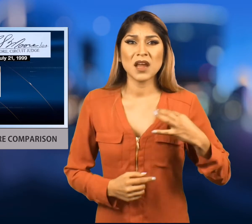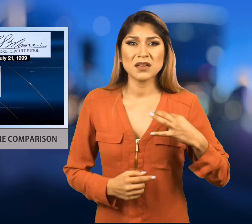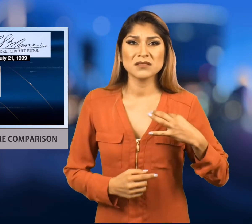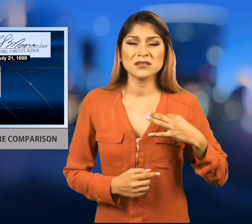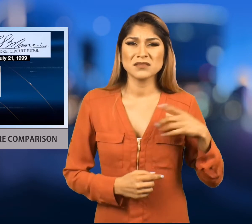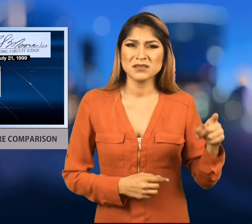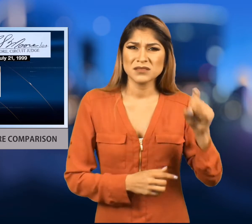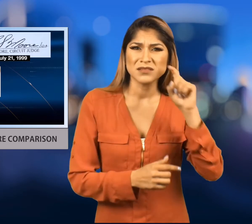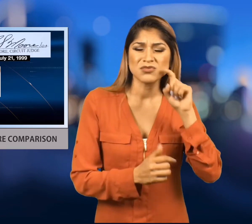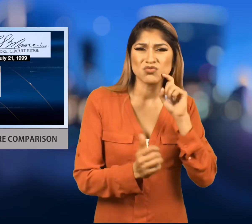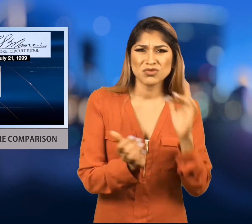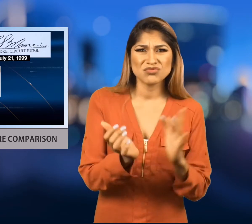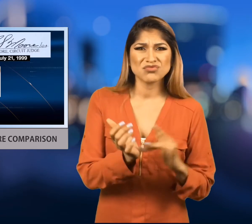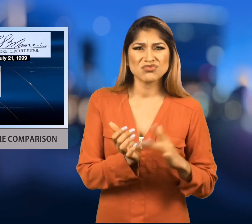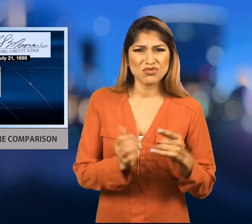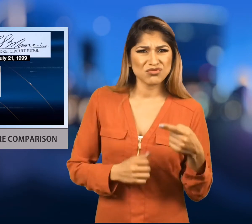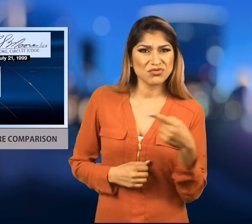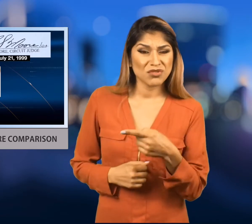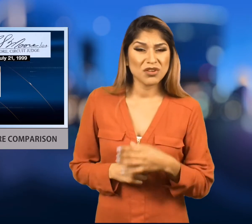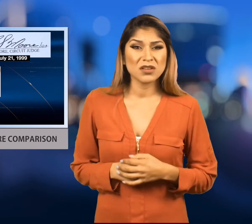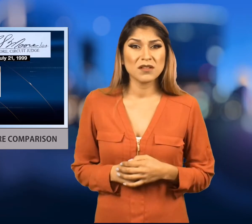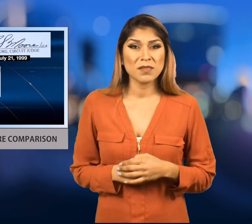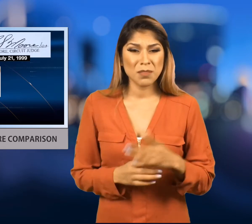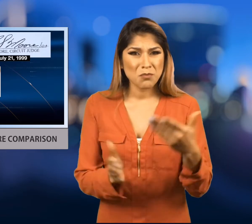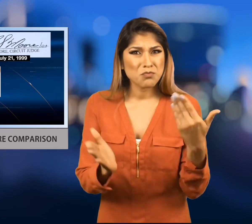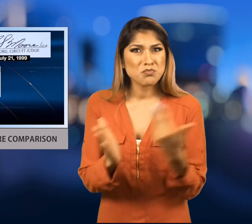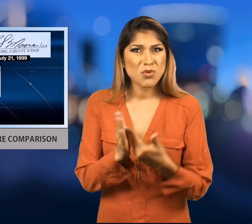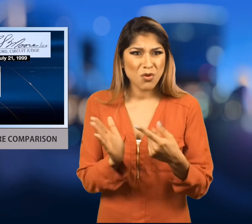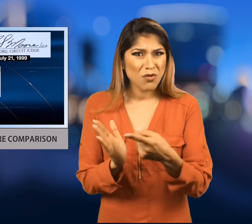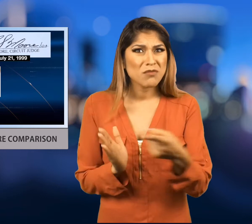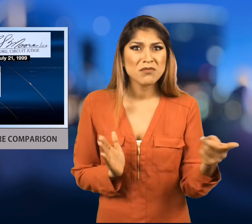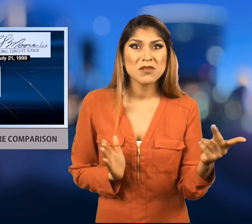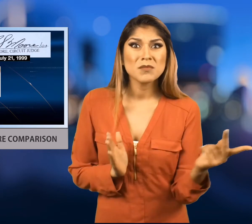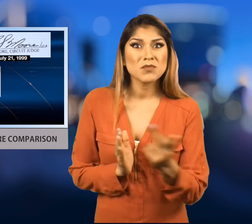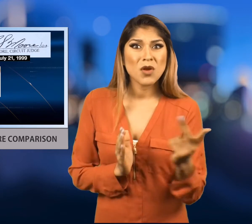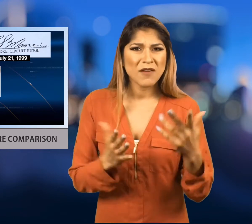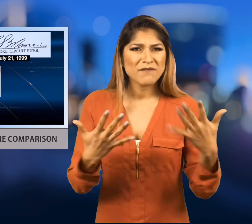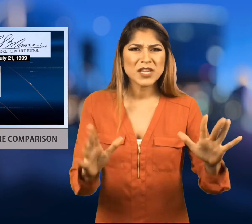was 16 years old. As proof that they knew each other back then